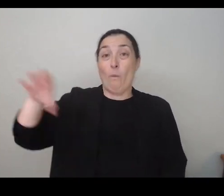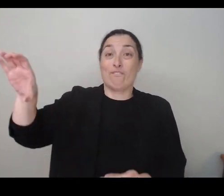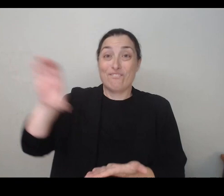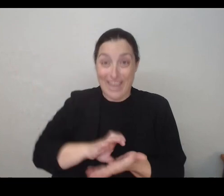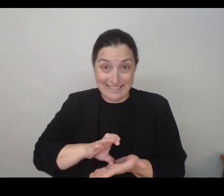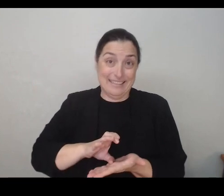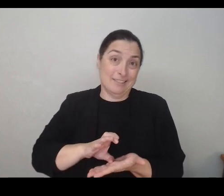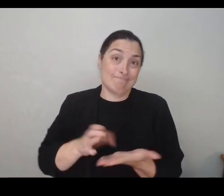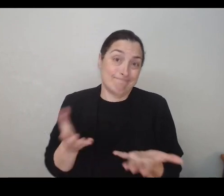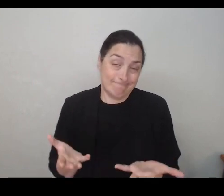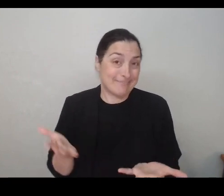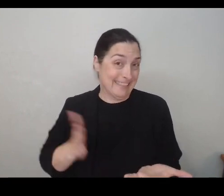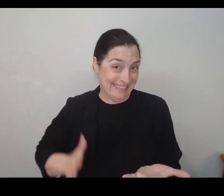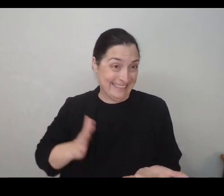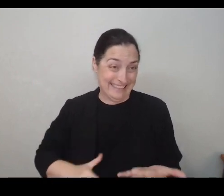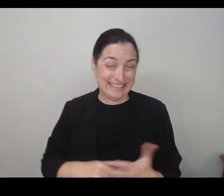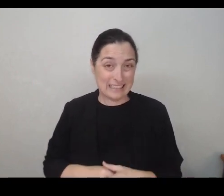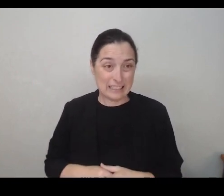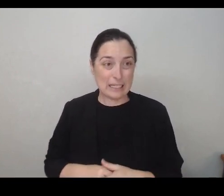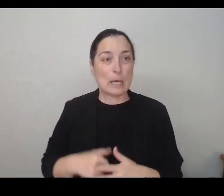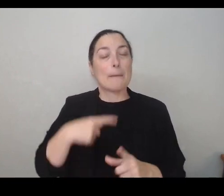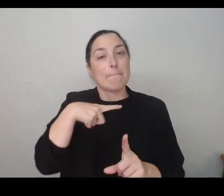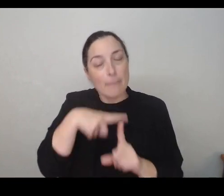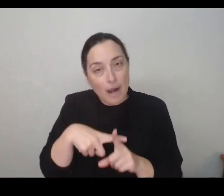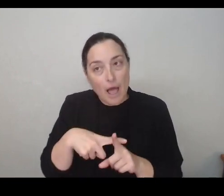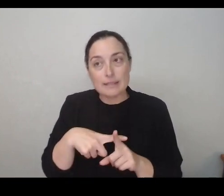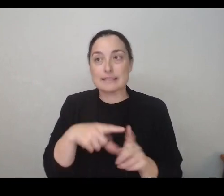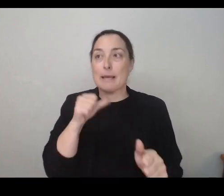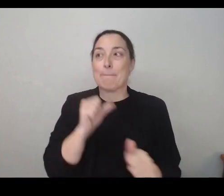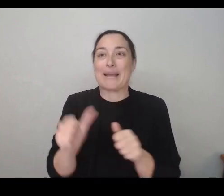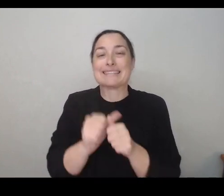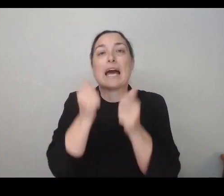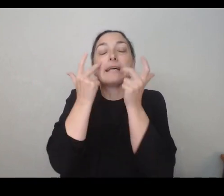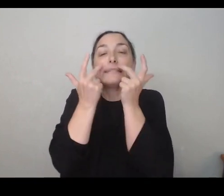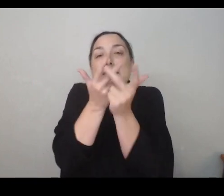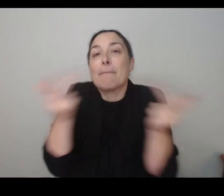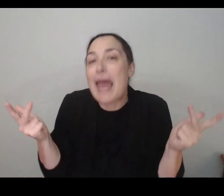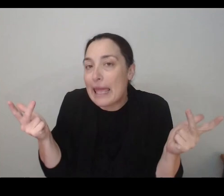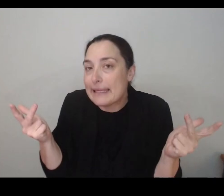but also to have a better display and presentation to our current collections,